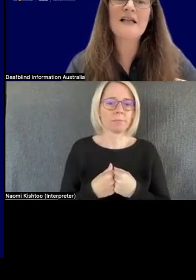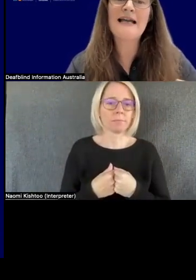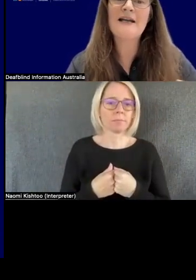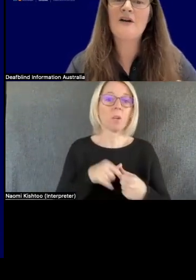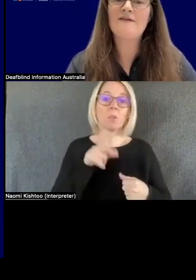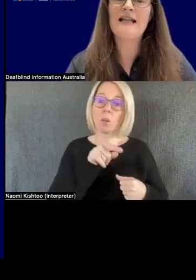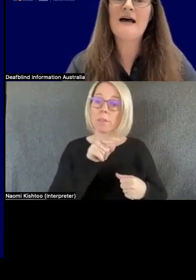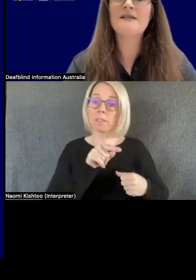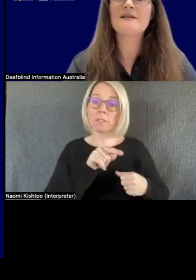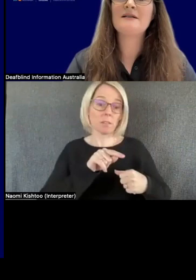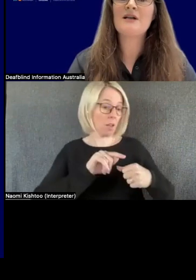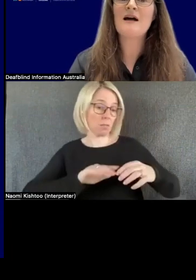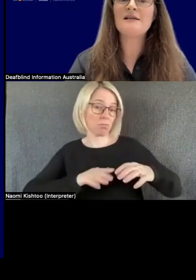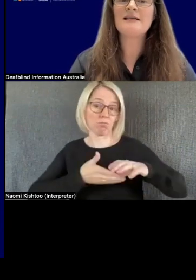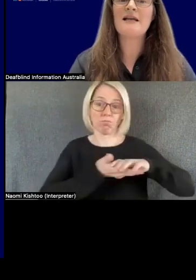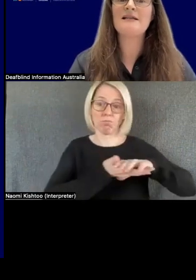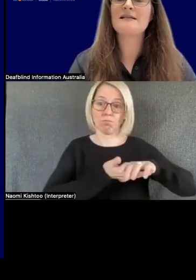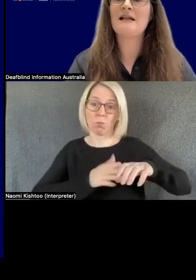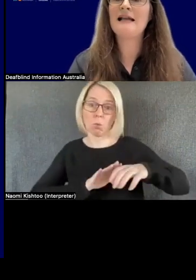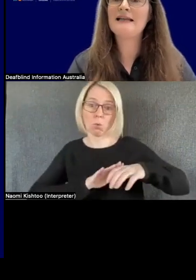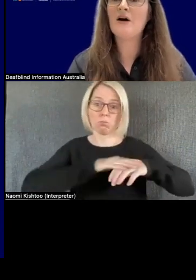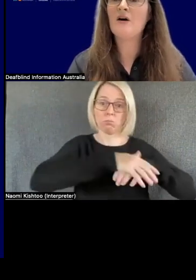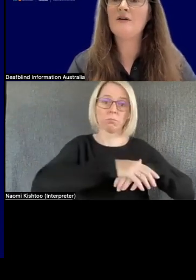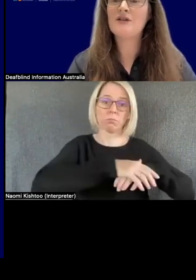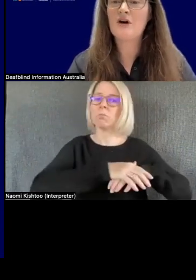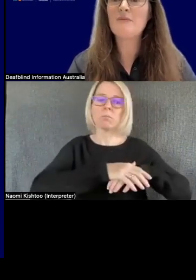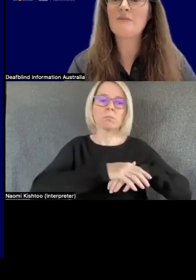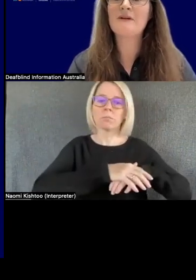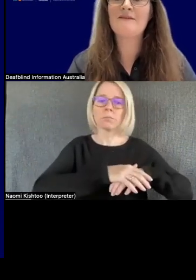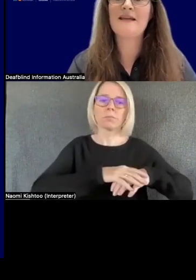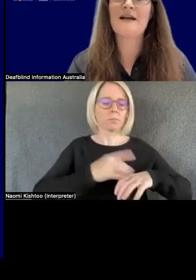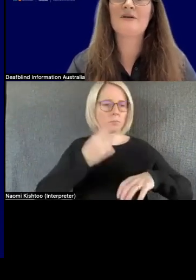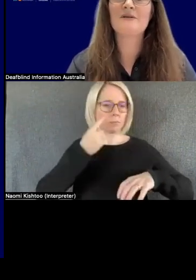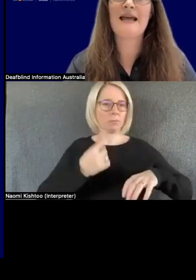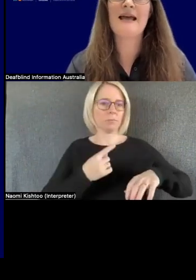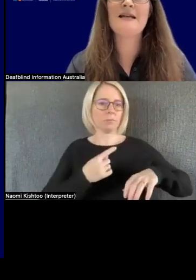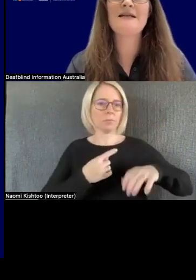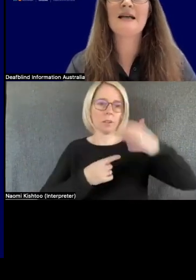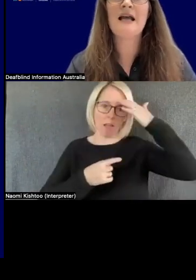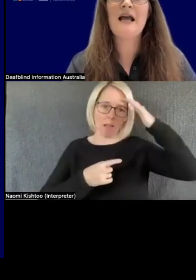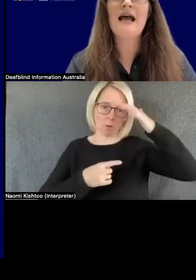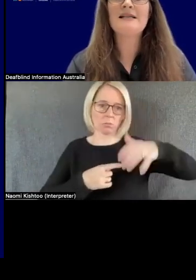slight overlap. So, the child’s hand is slightly on top of the adult’s hand and